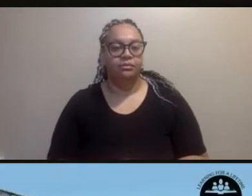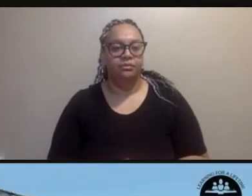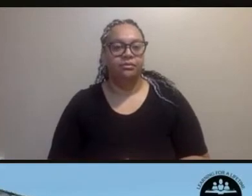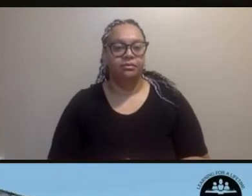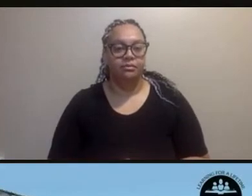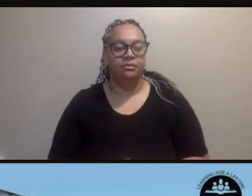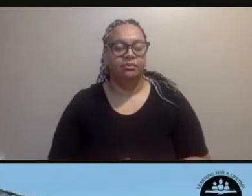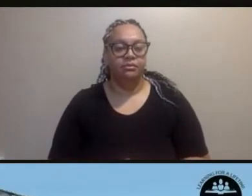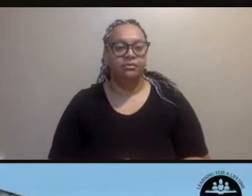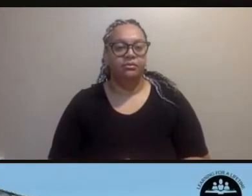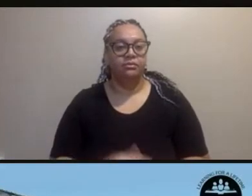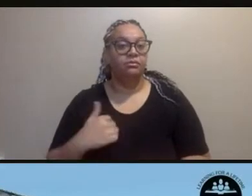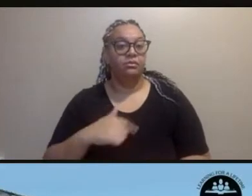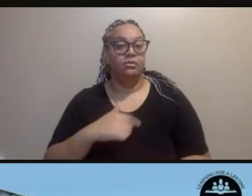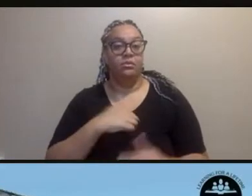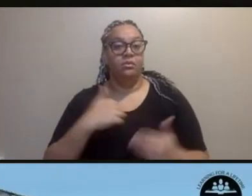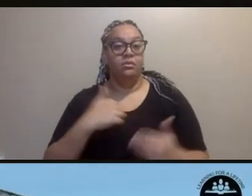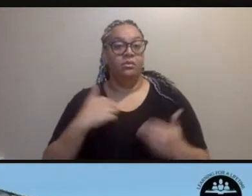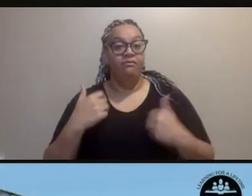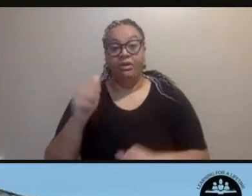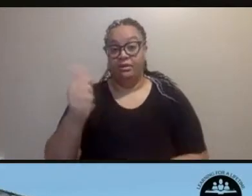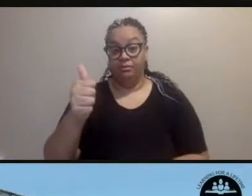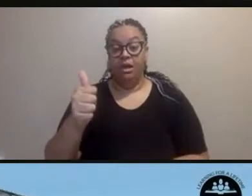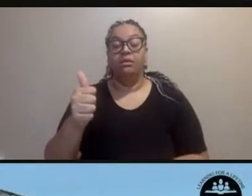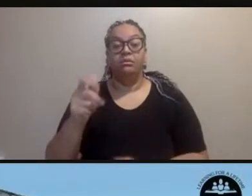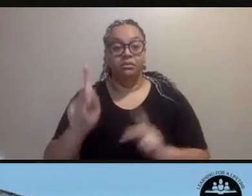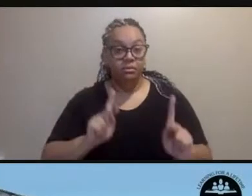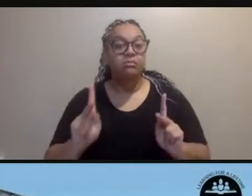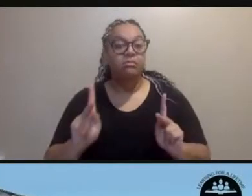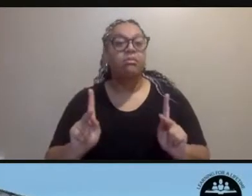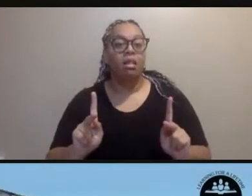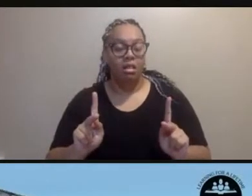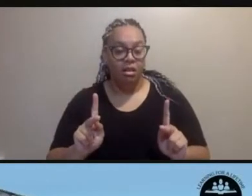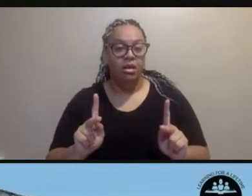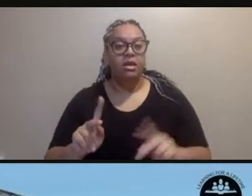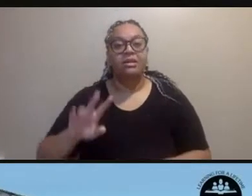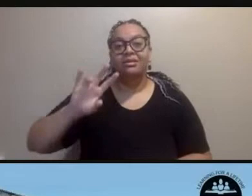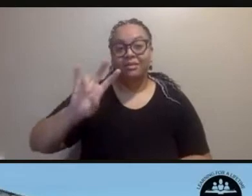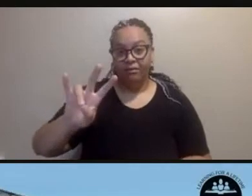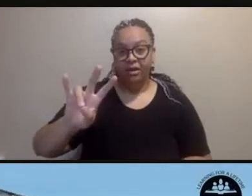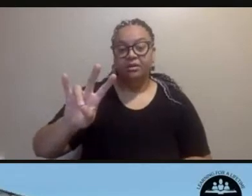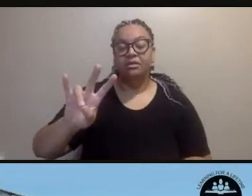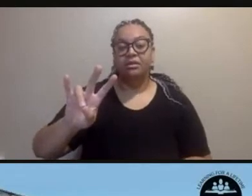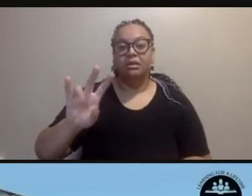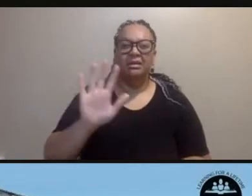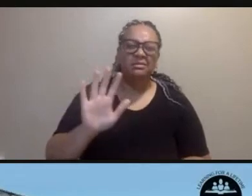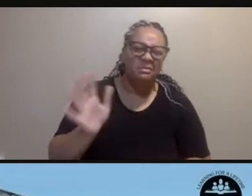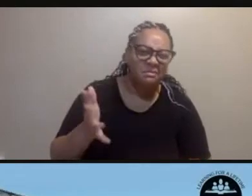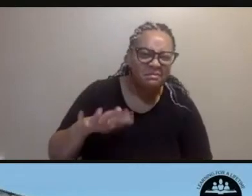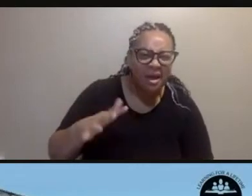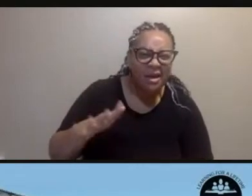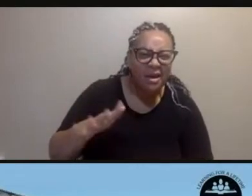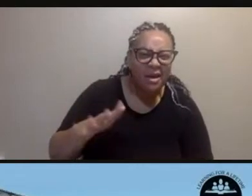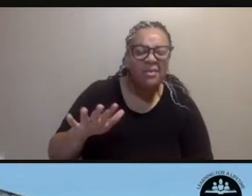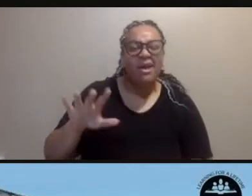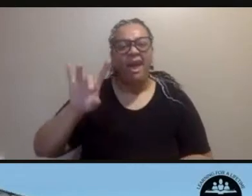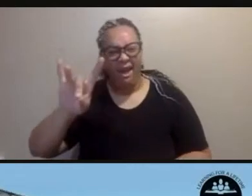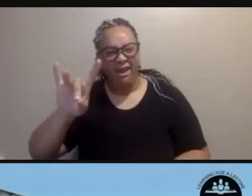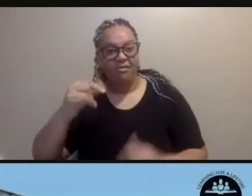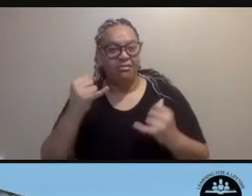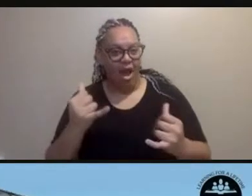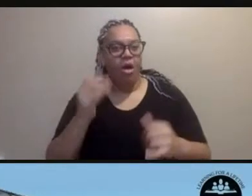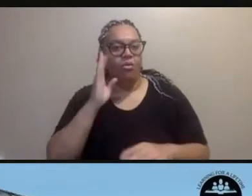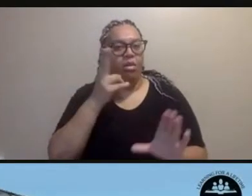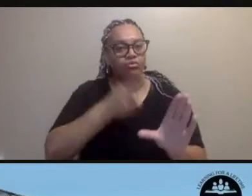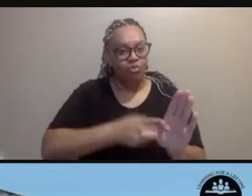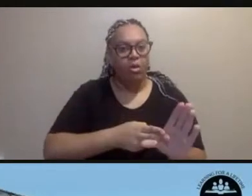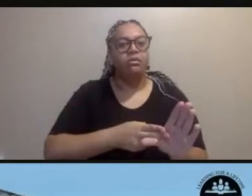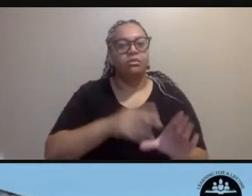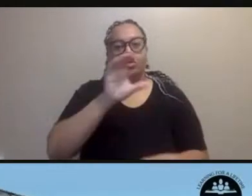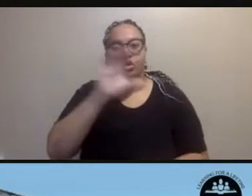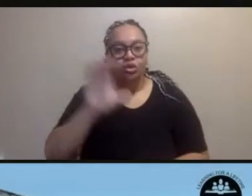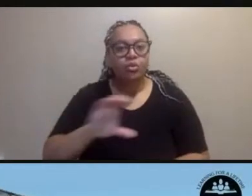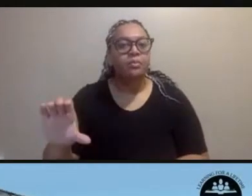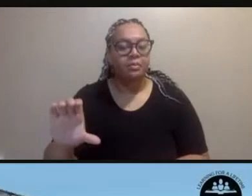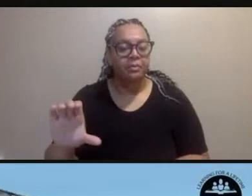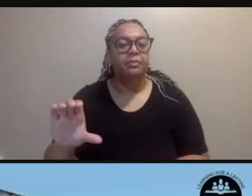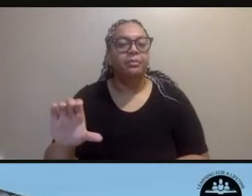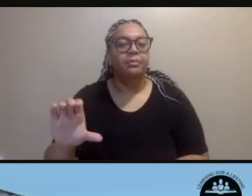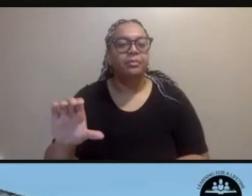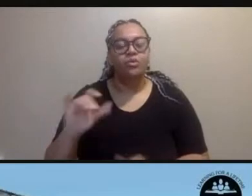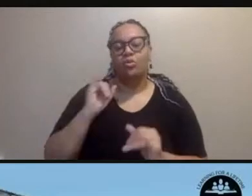THAT BOARD MEETING.